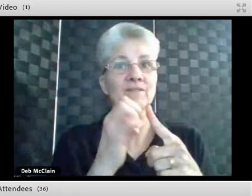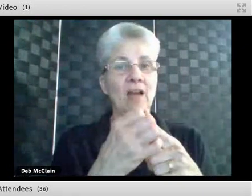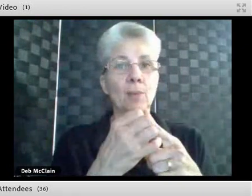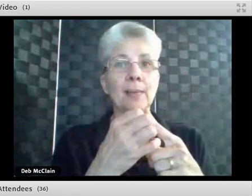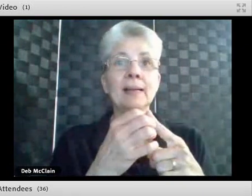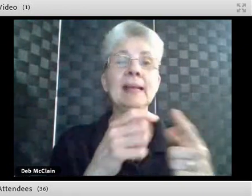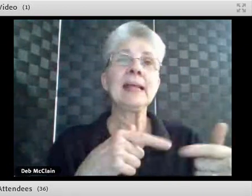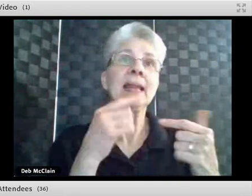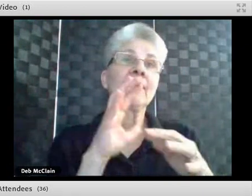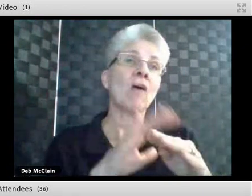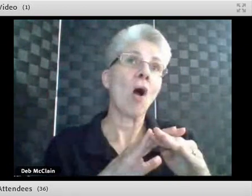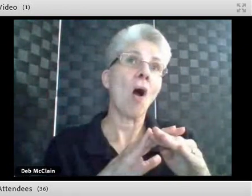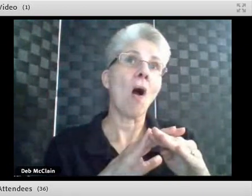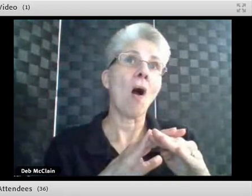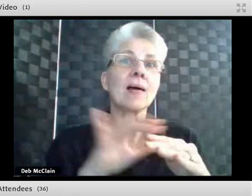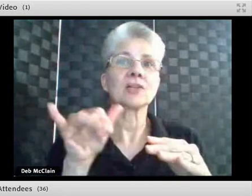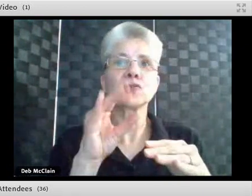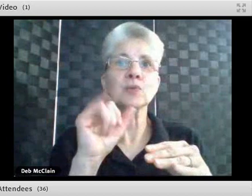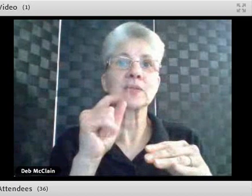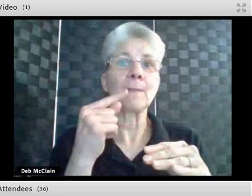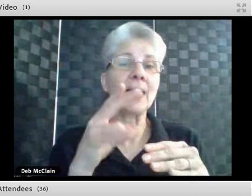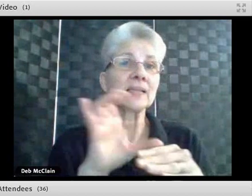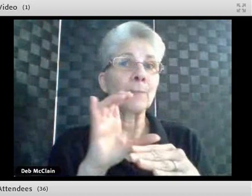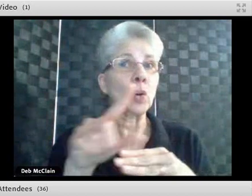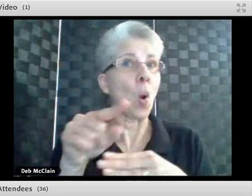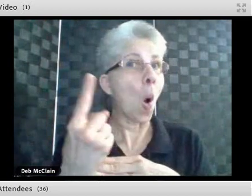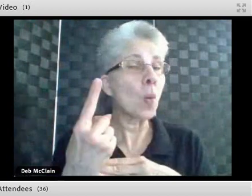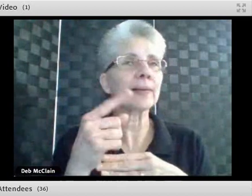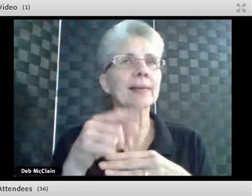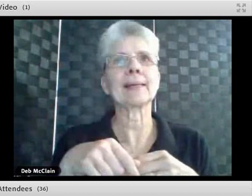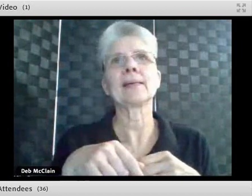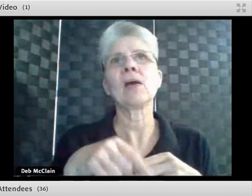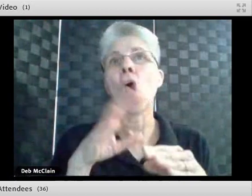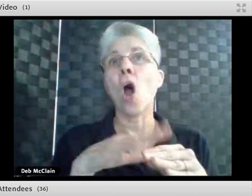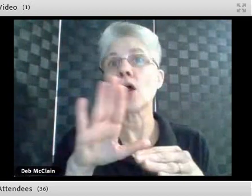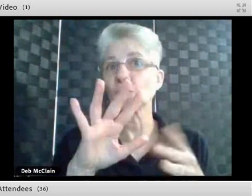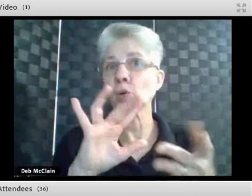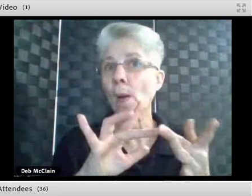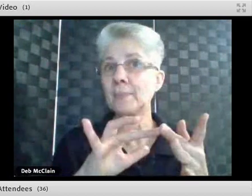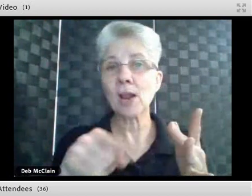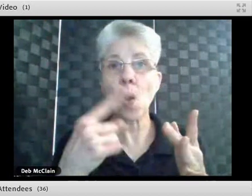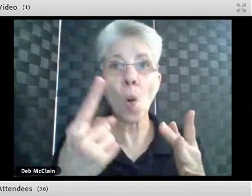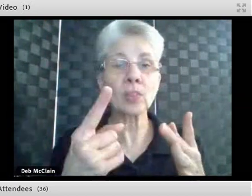Does it live on Joe Smith's computer only? Does it live on your website only?